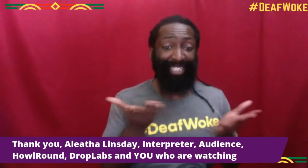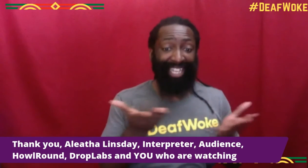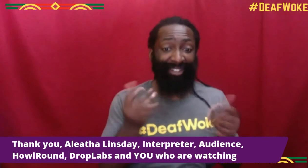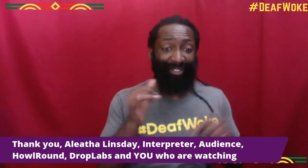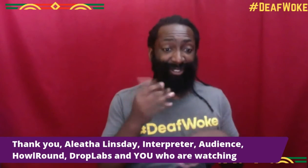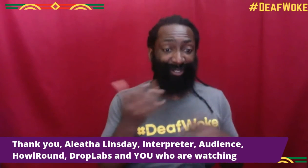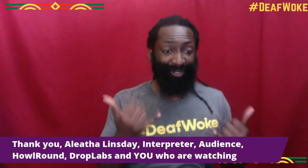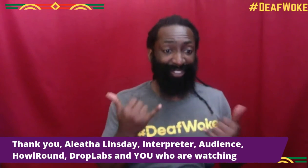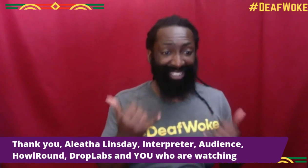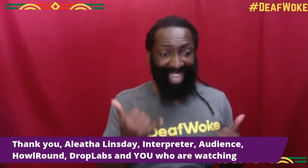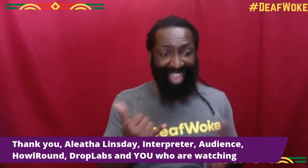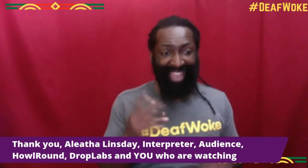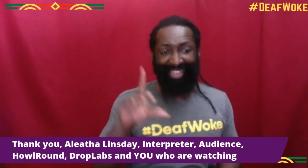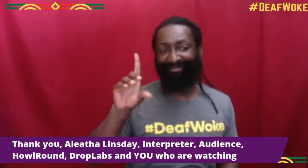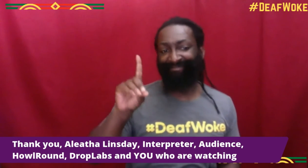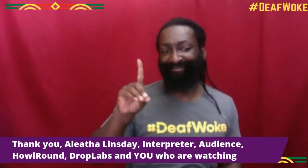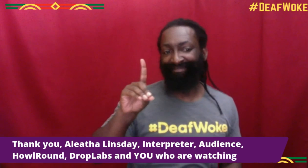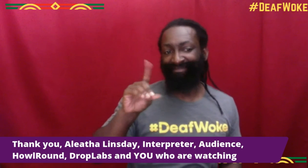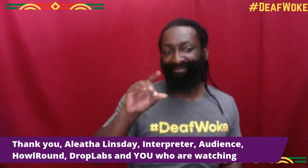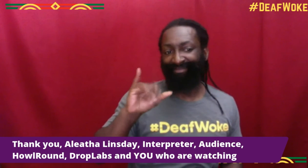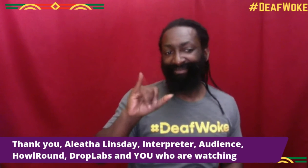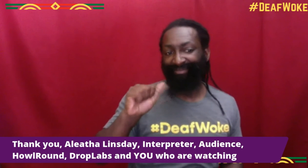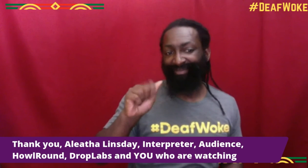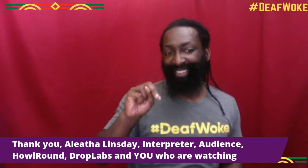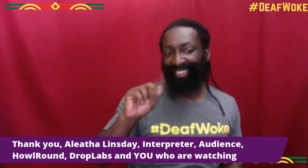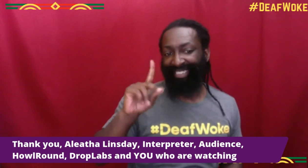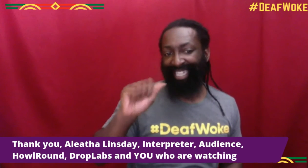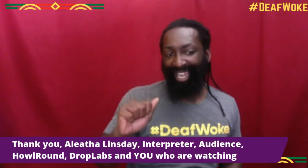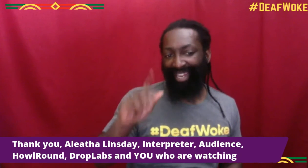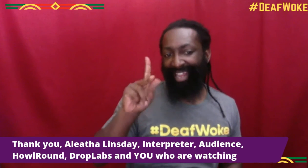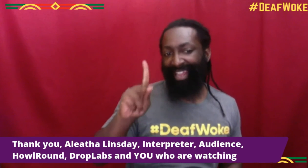Thank you all, we can't forget about our captionist this evening Ms. Diana.